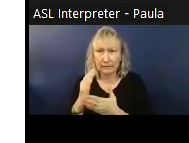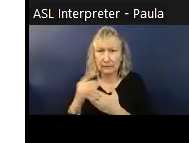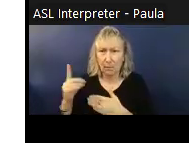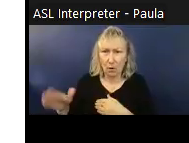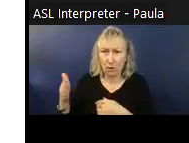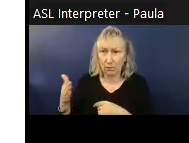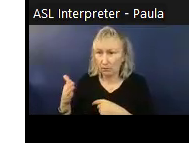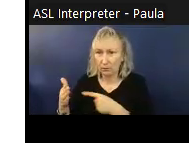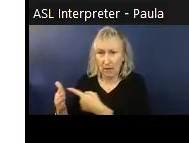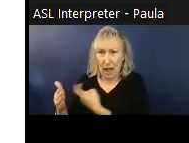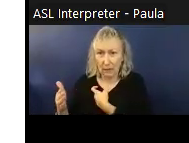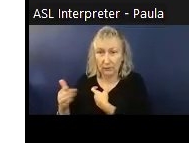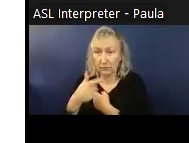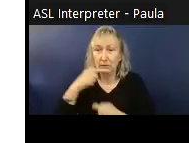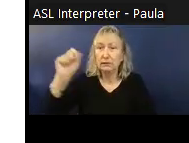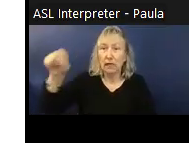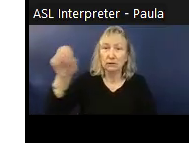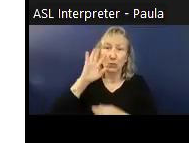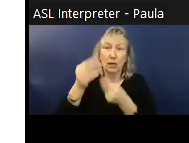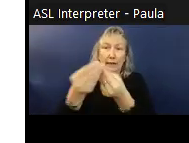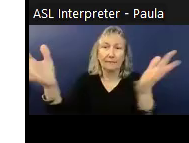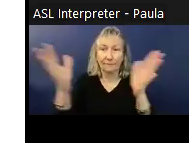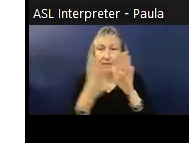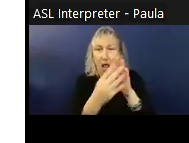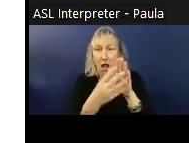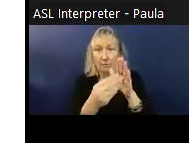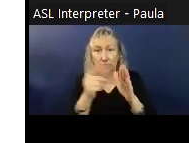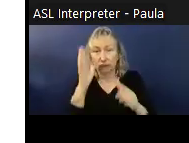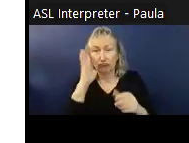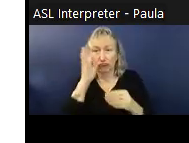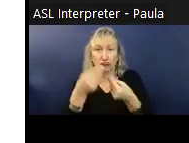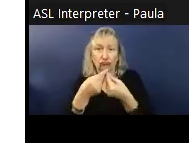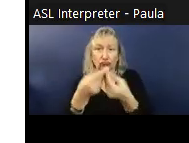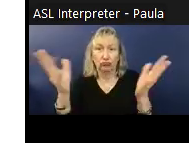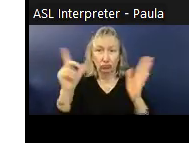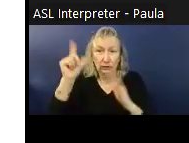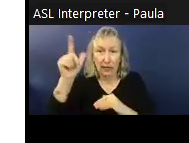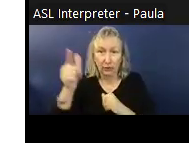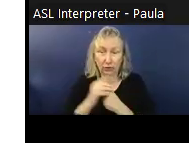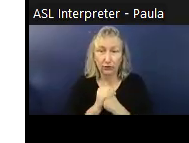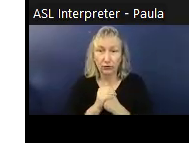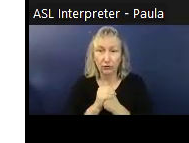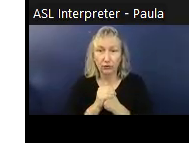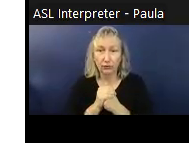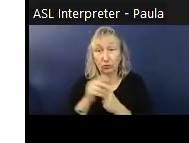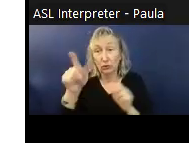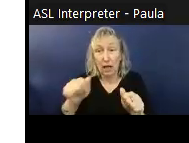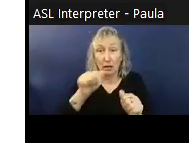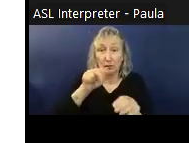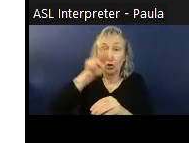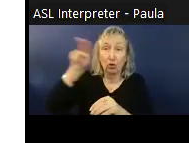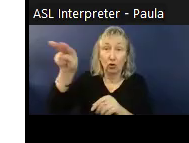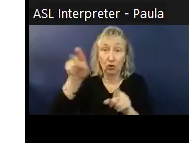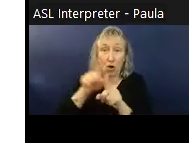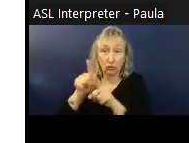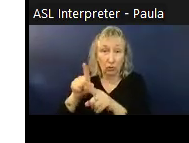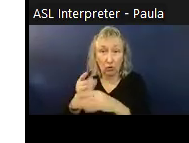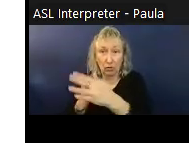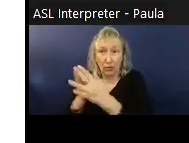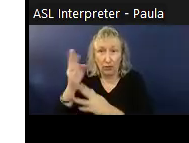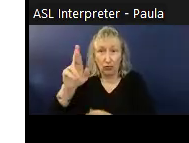copy of these and infer they can be found via the RAC meeting website.